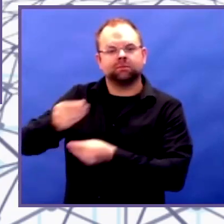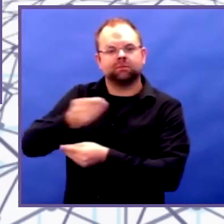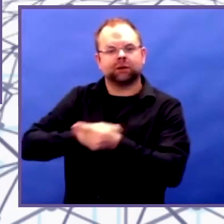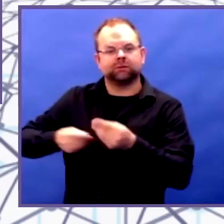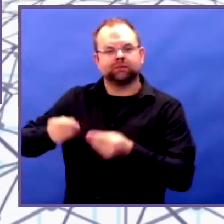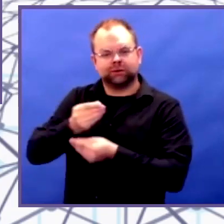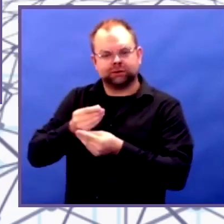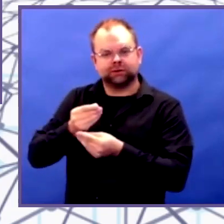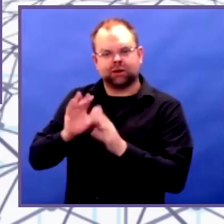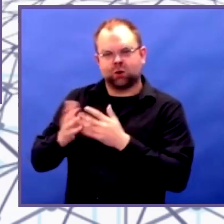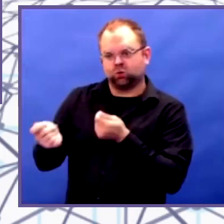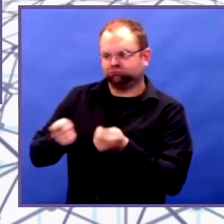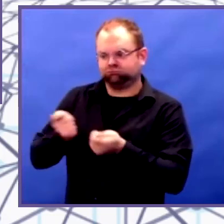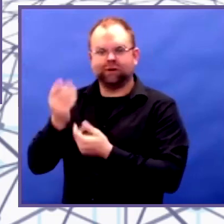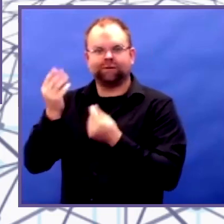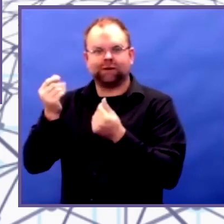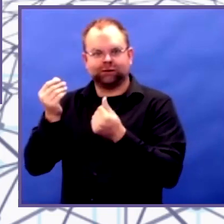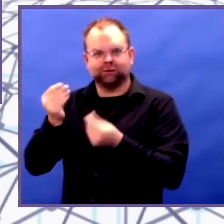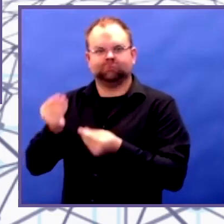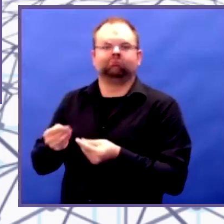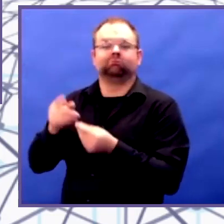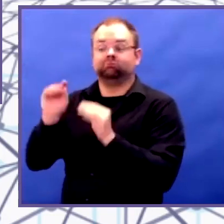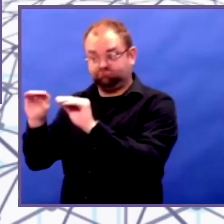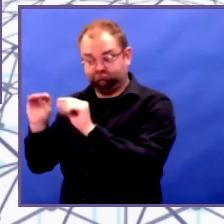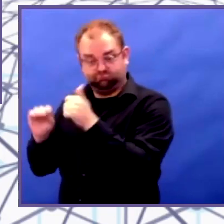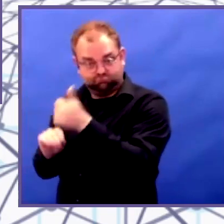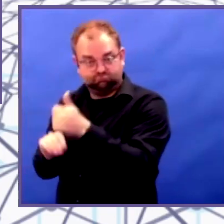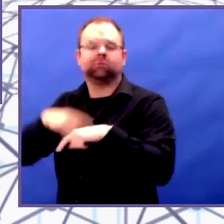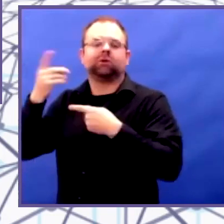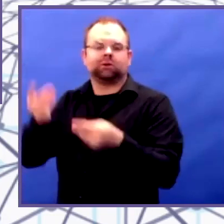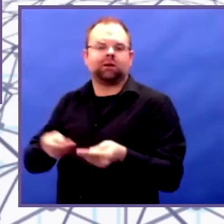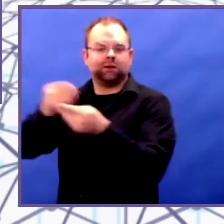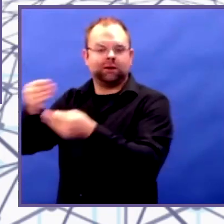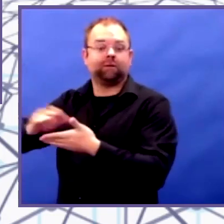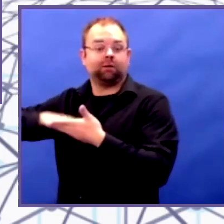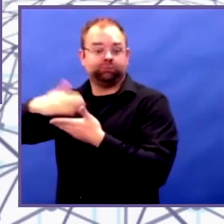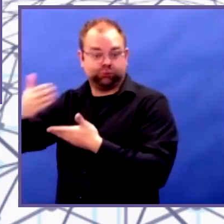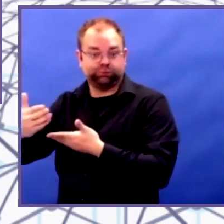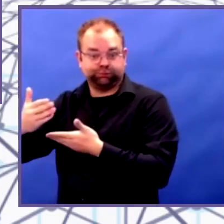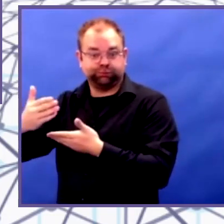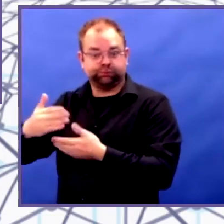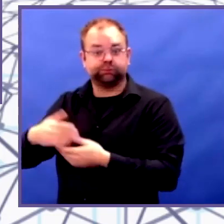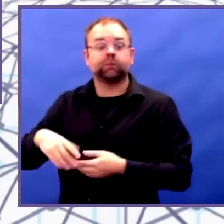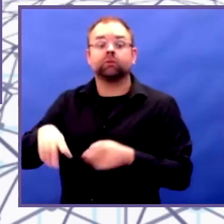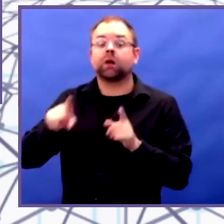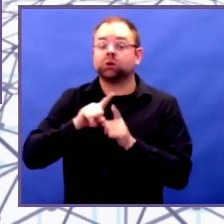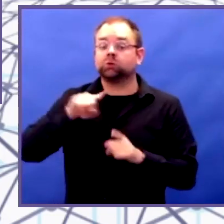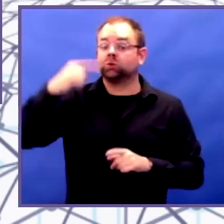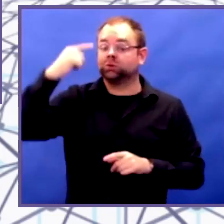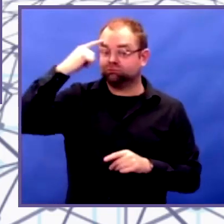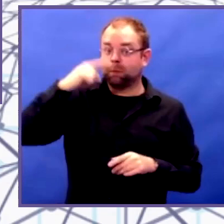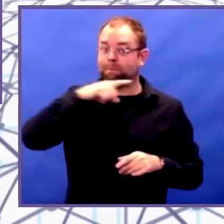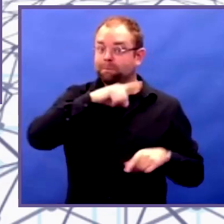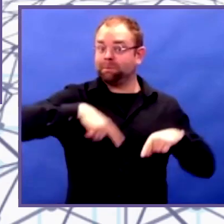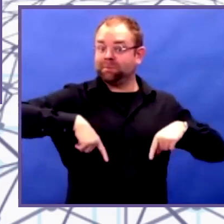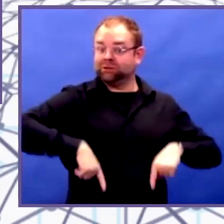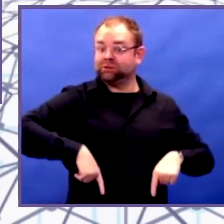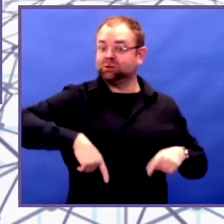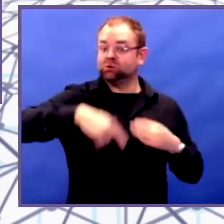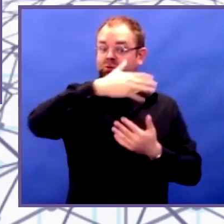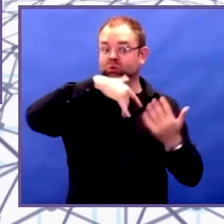But truth be spoken, that programme has to be expanded in order for us to cover all persons